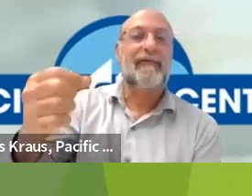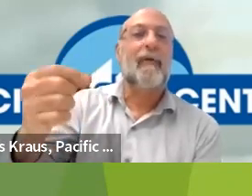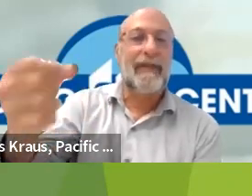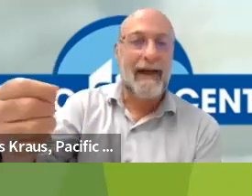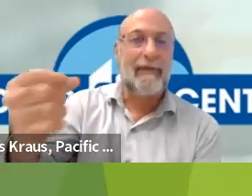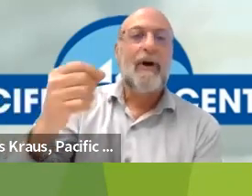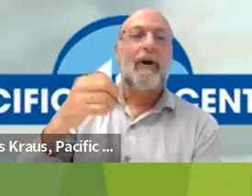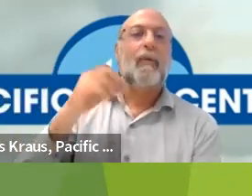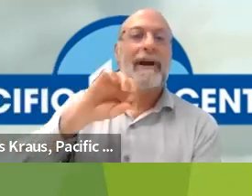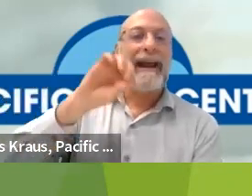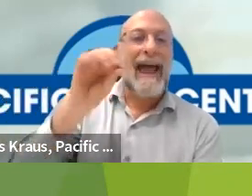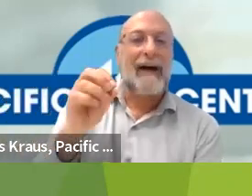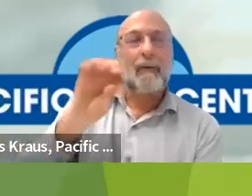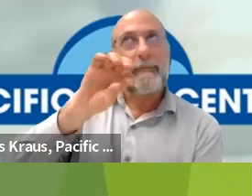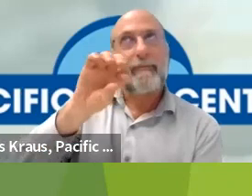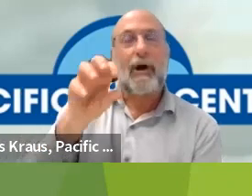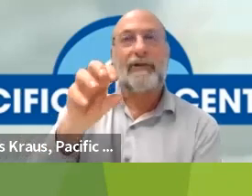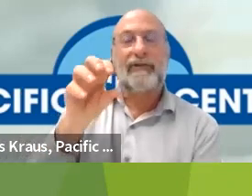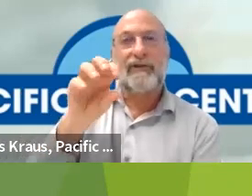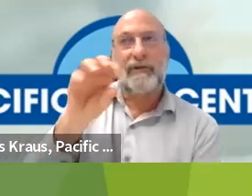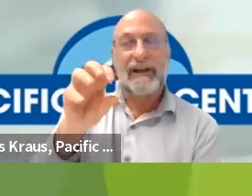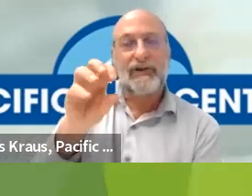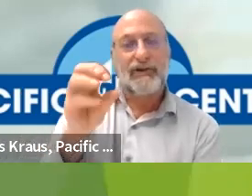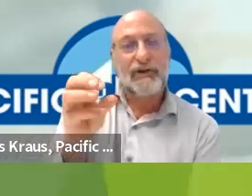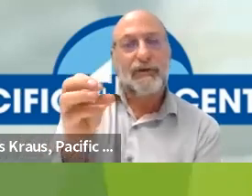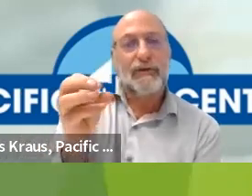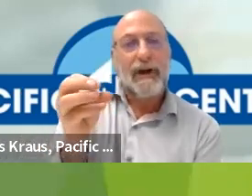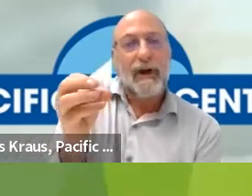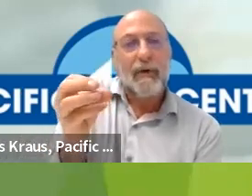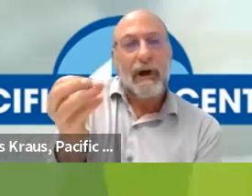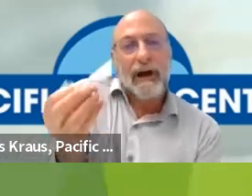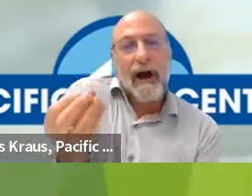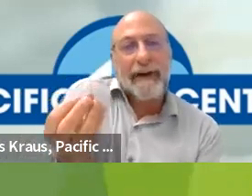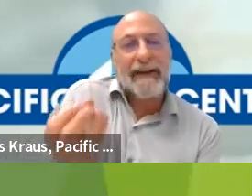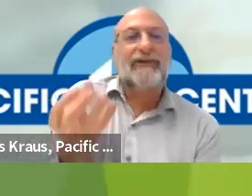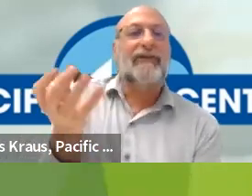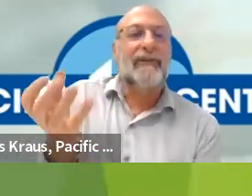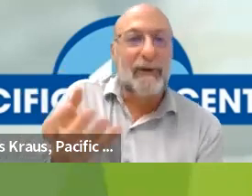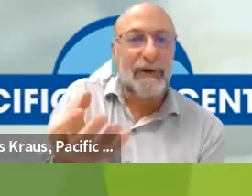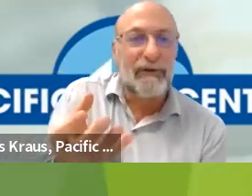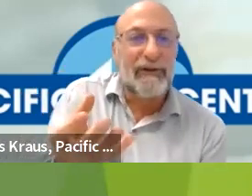for them, or what what parts you need to do, what accommodations, as we were using the